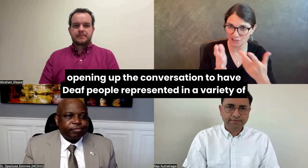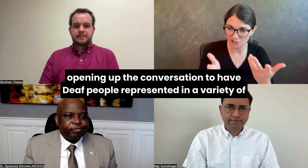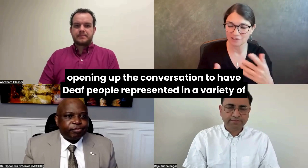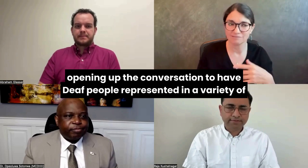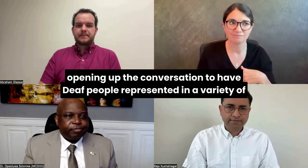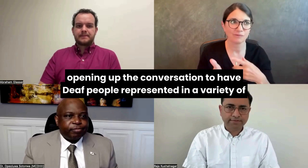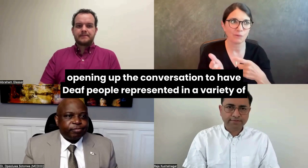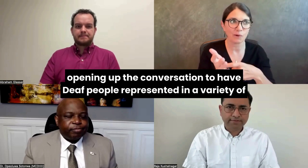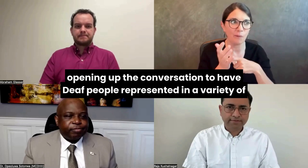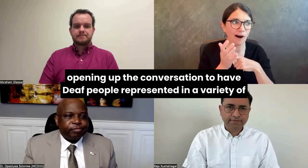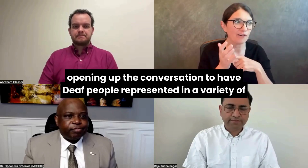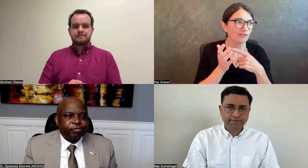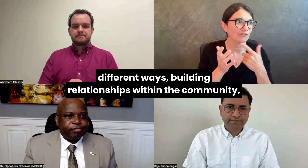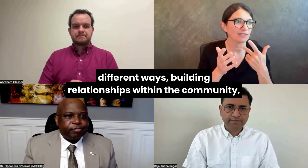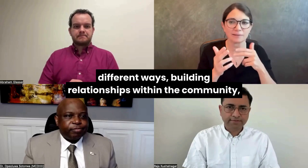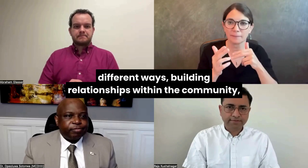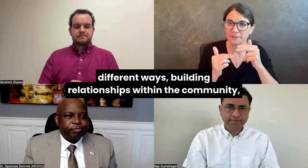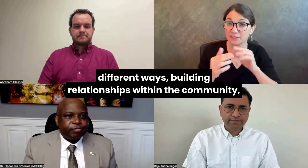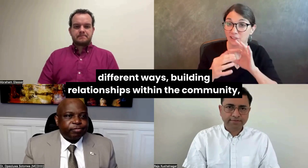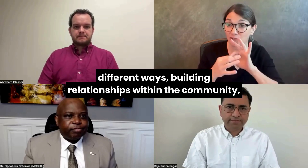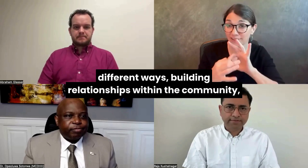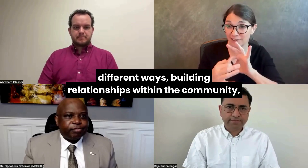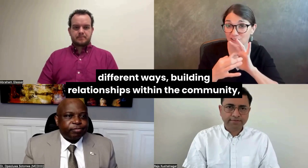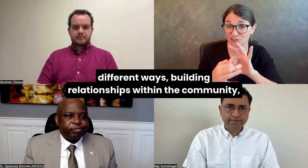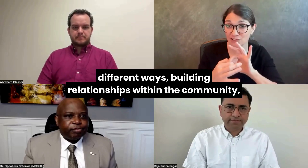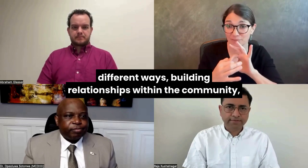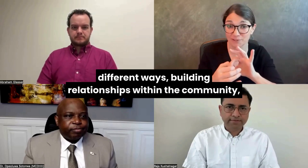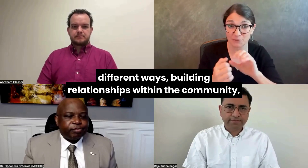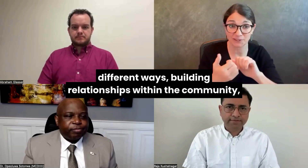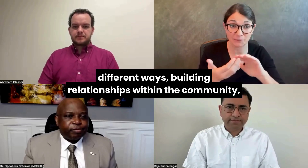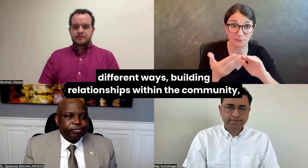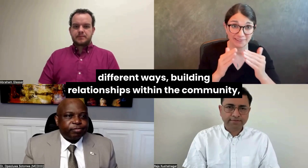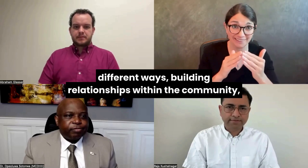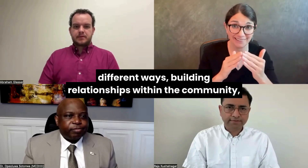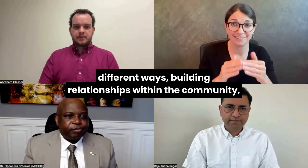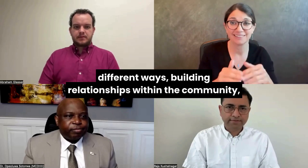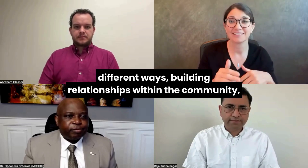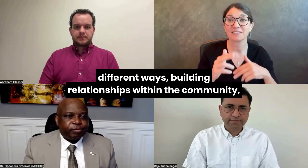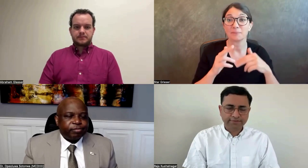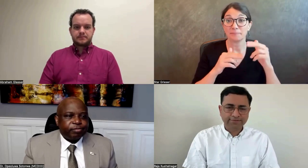different ways, building relationships within the community, building trust,